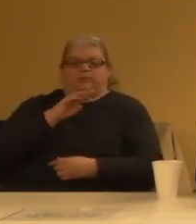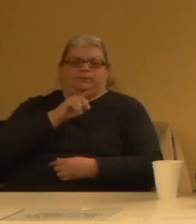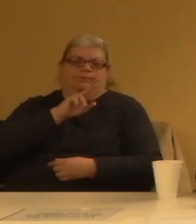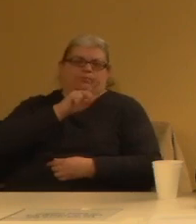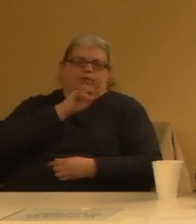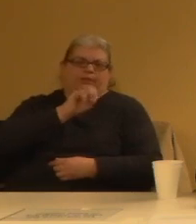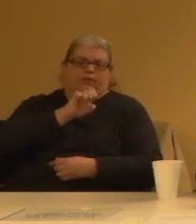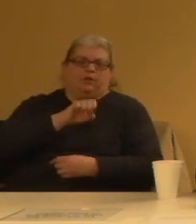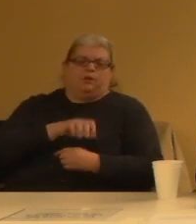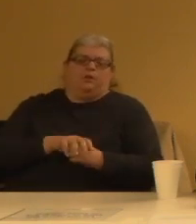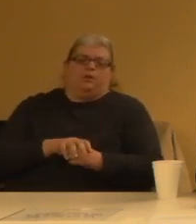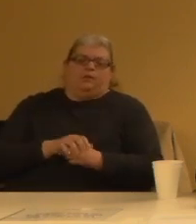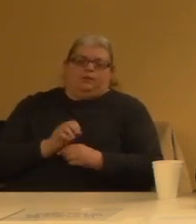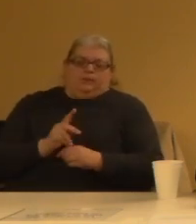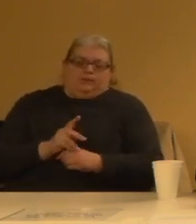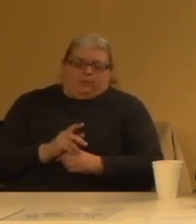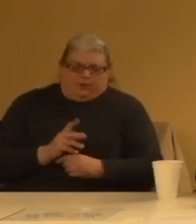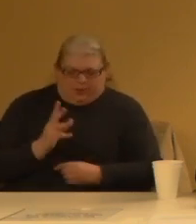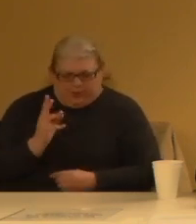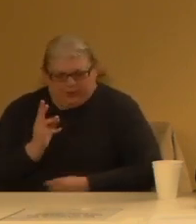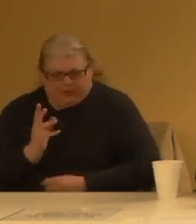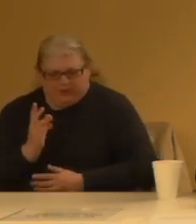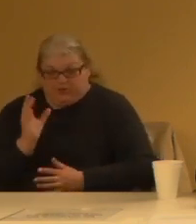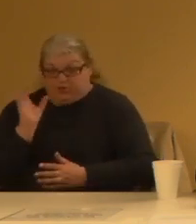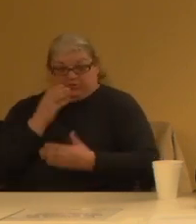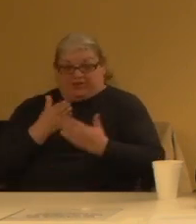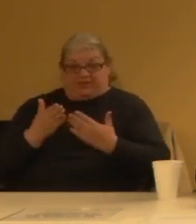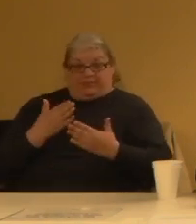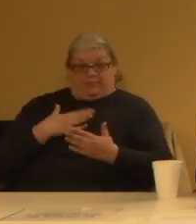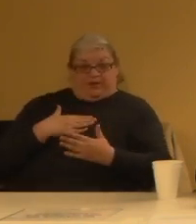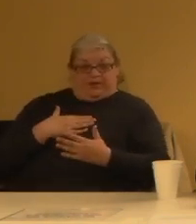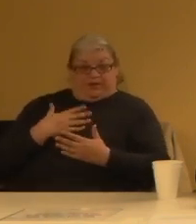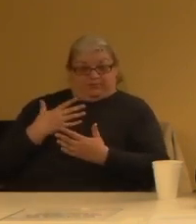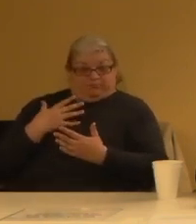So here's the weird thing about my journey. I was busier during the pandemic than I was before the